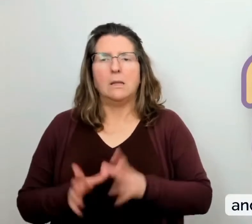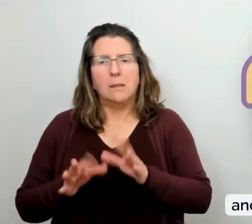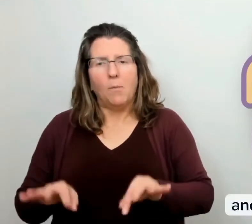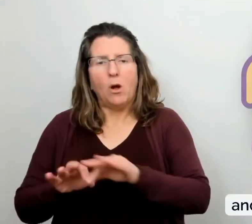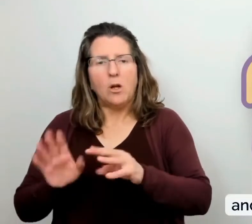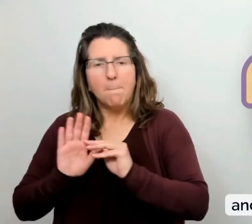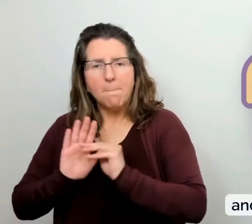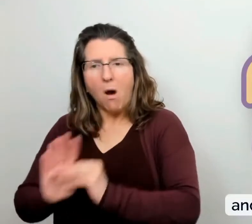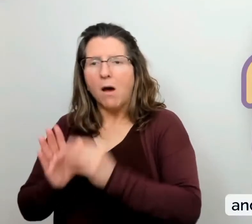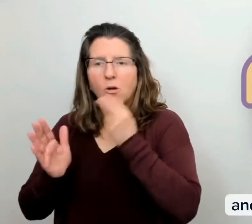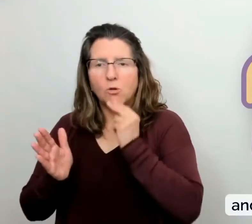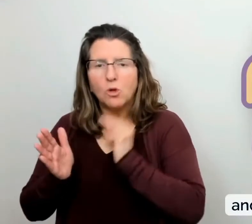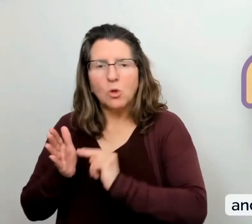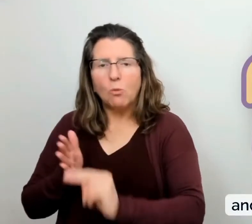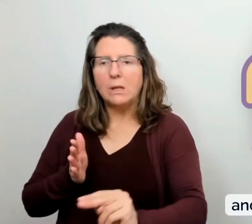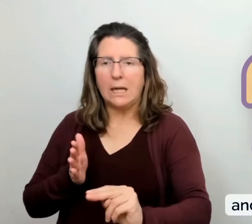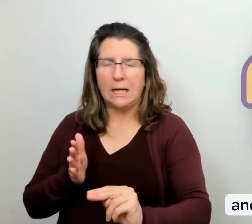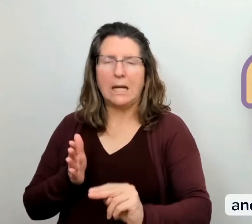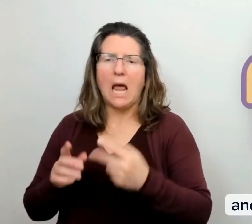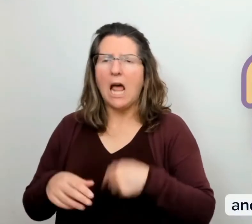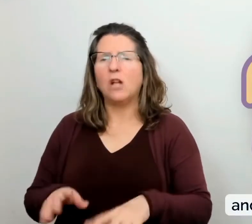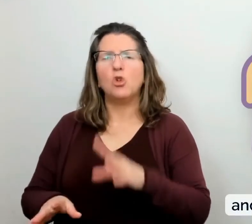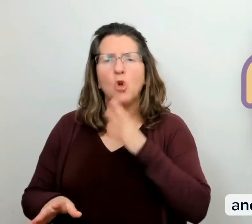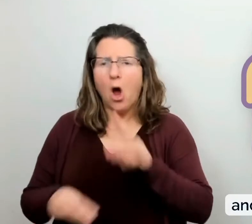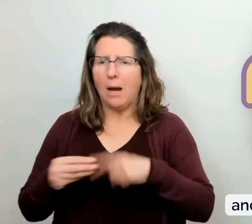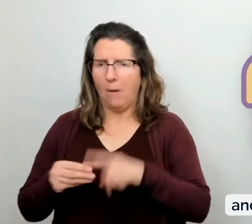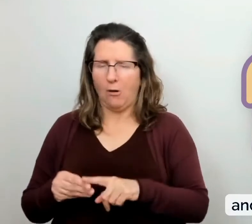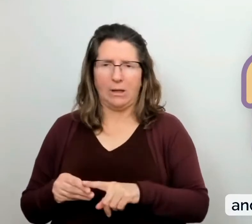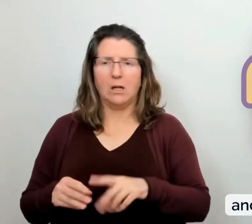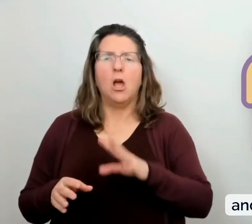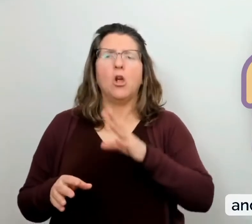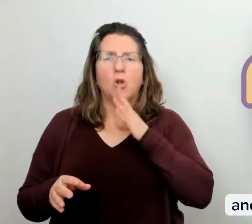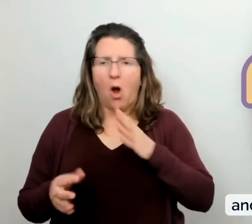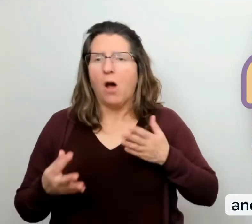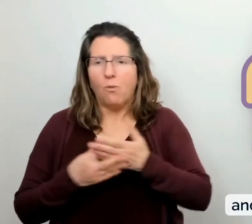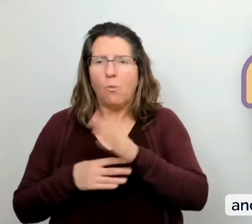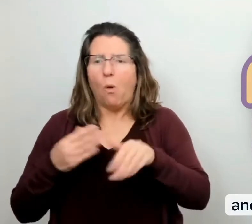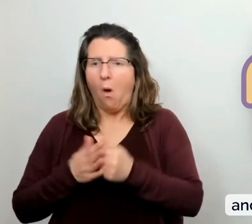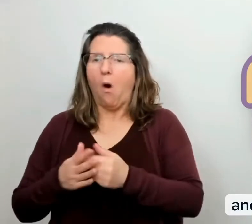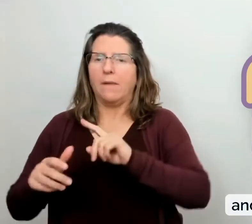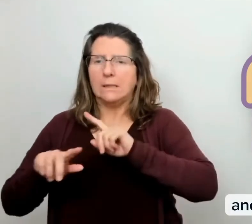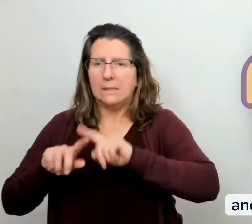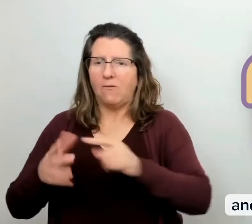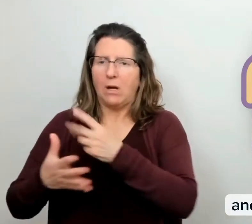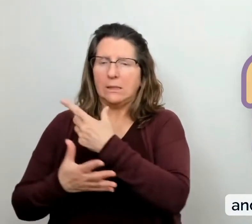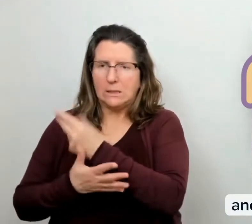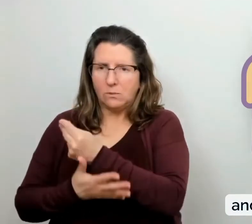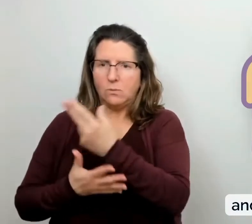It's important that you as the teacher model note-taking and articulate the process as you go through it.